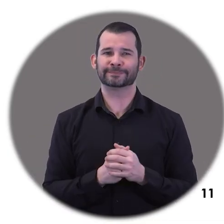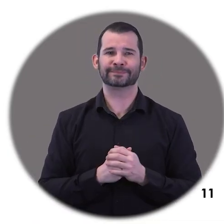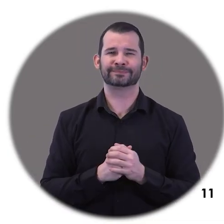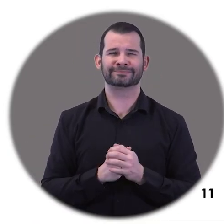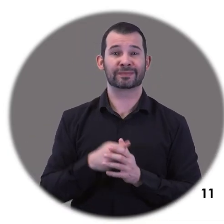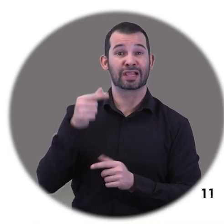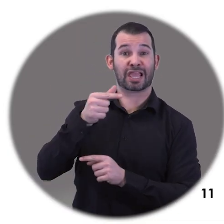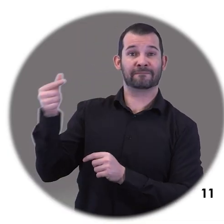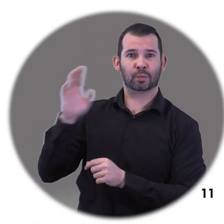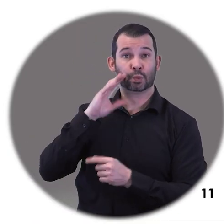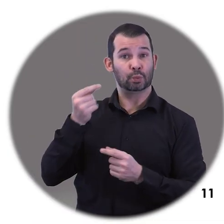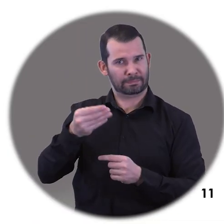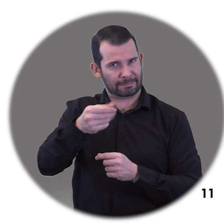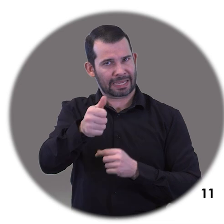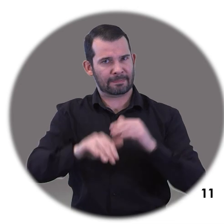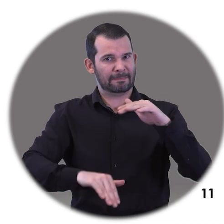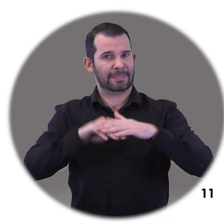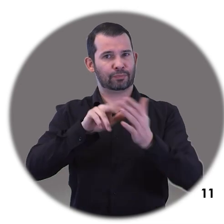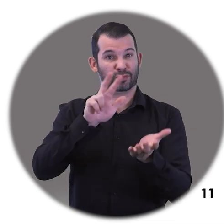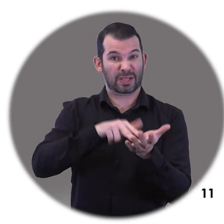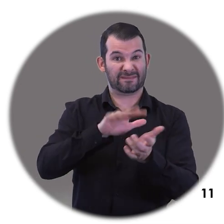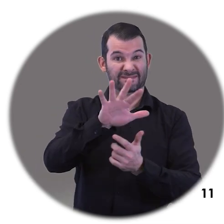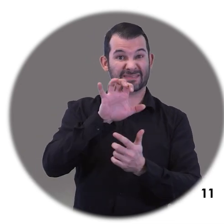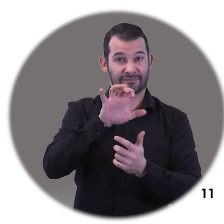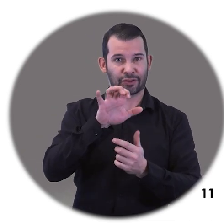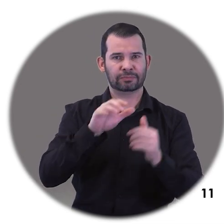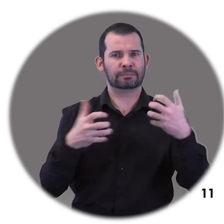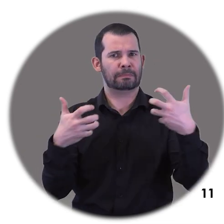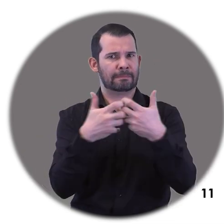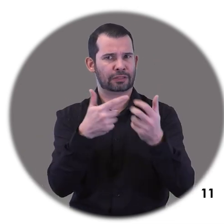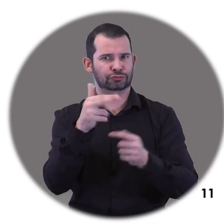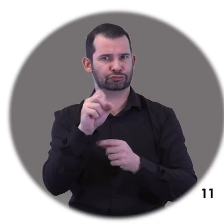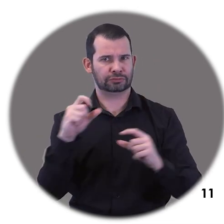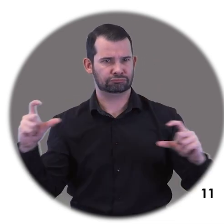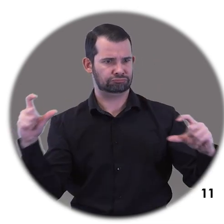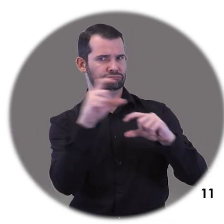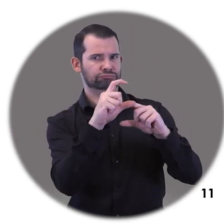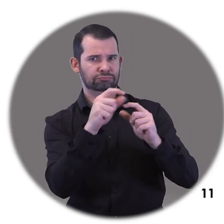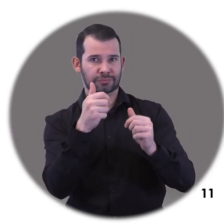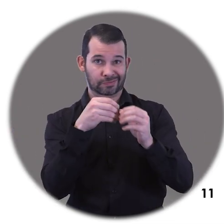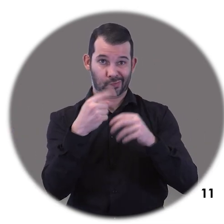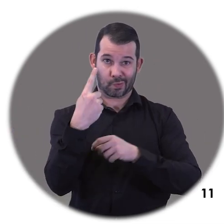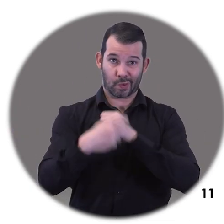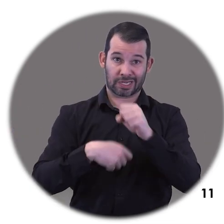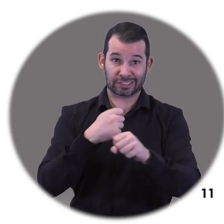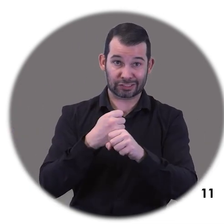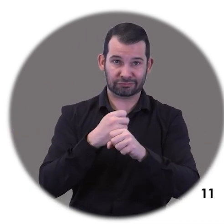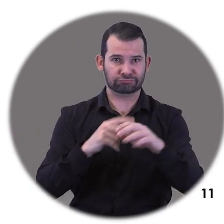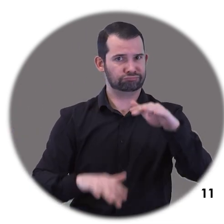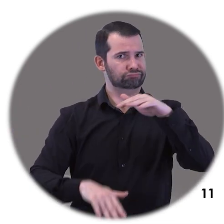The Government will pay a maximum of $3,500 in matching grants in one year,